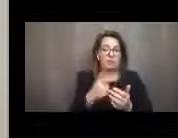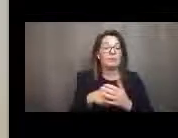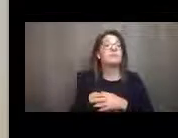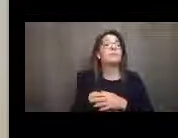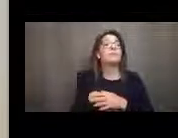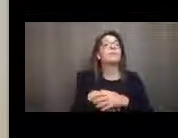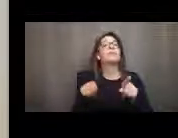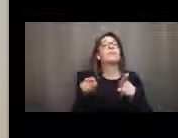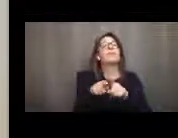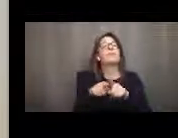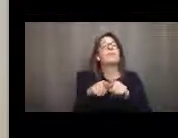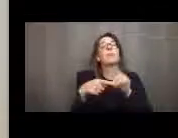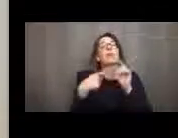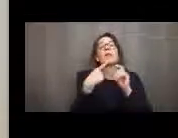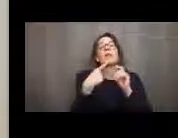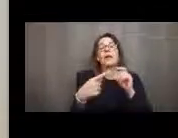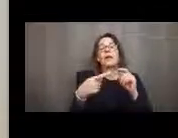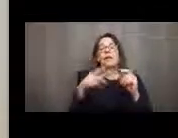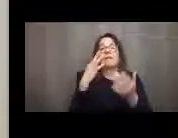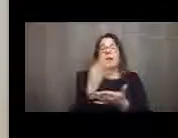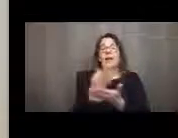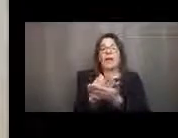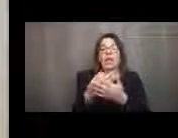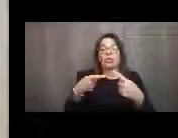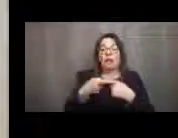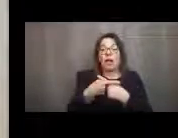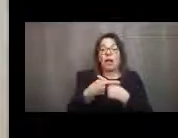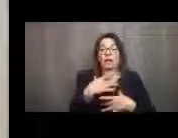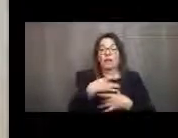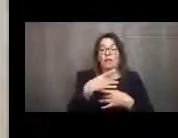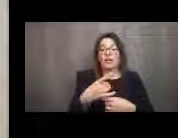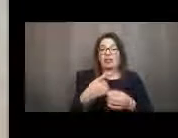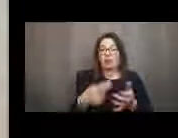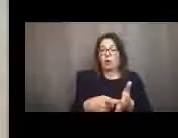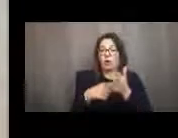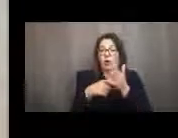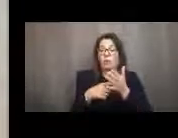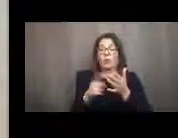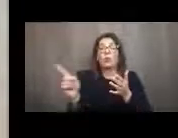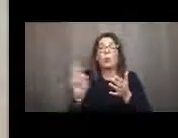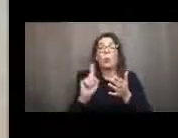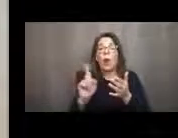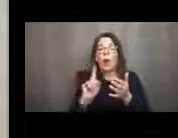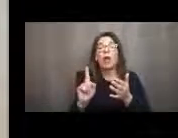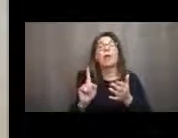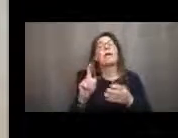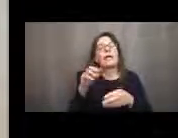that the Financial Conflict of Interest requirements are included in the NIH Grants Policy Statement.